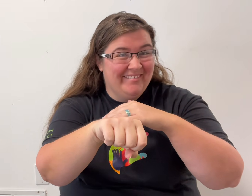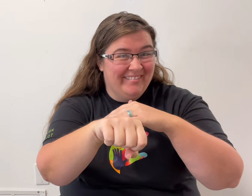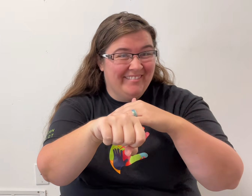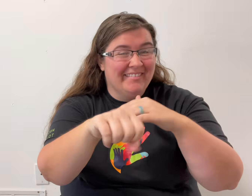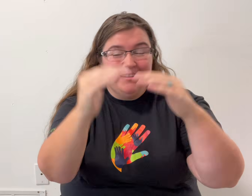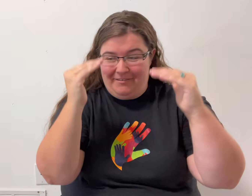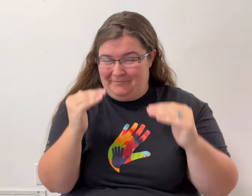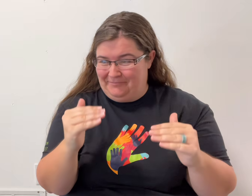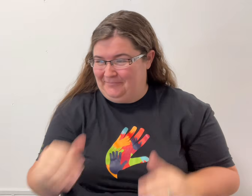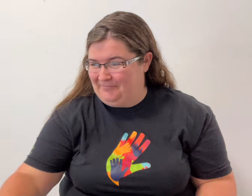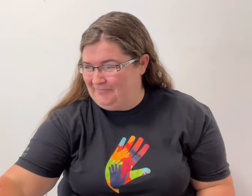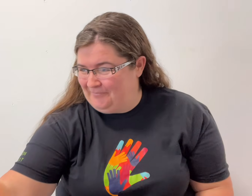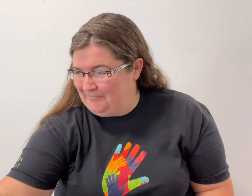Let's go to the next part.